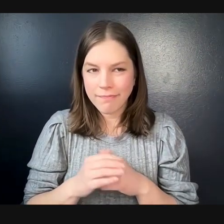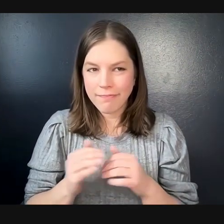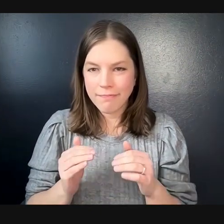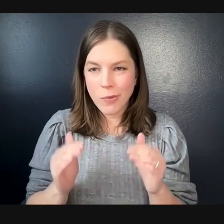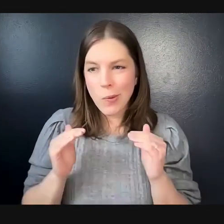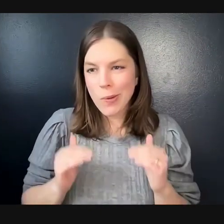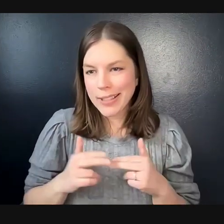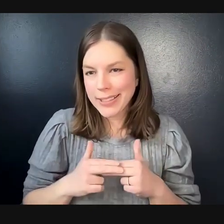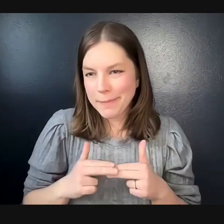Next slide.